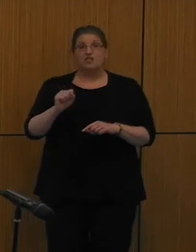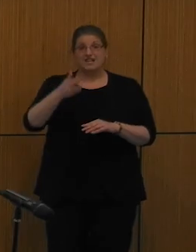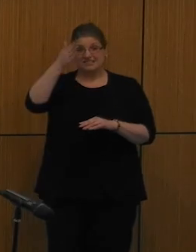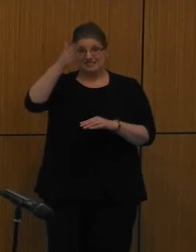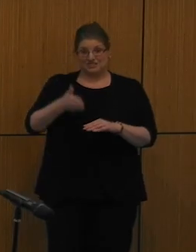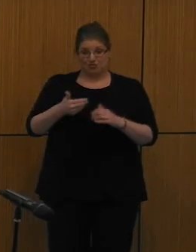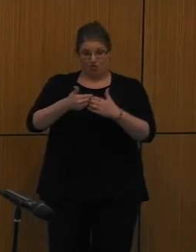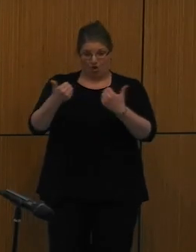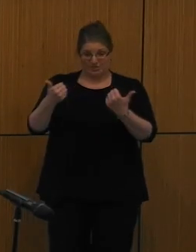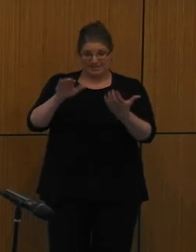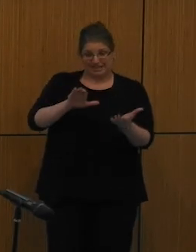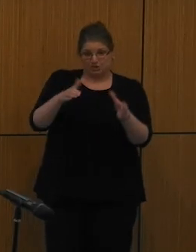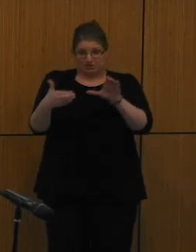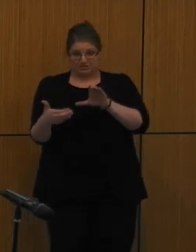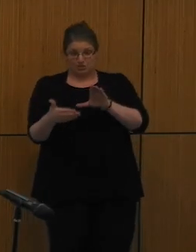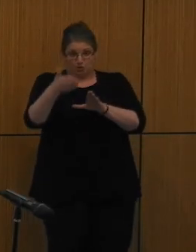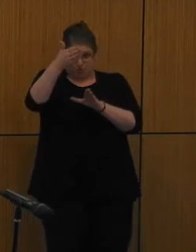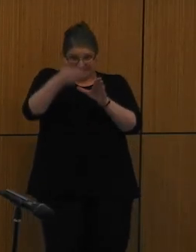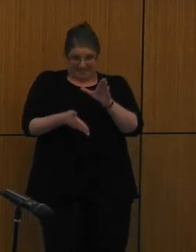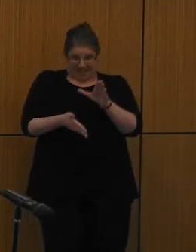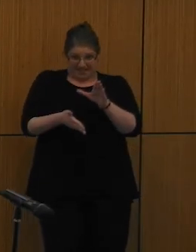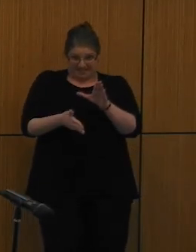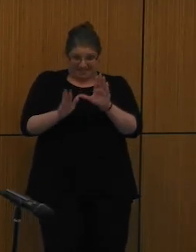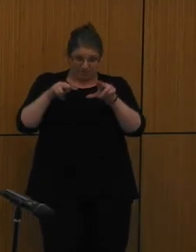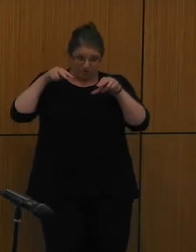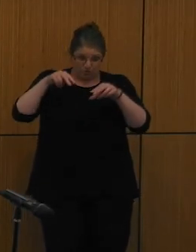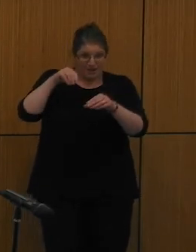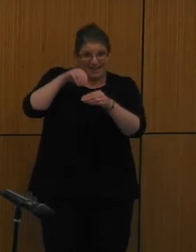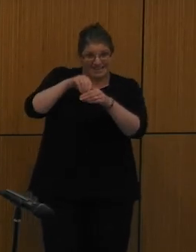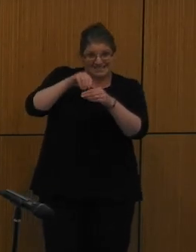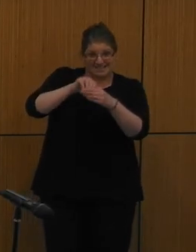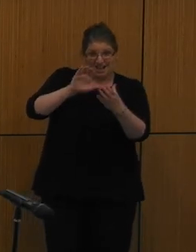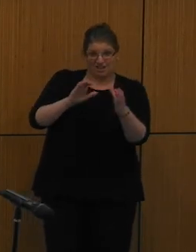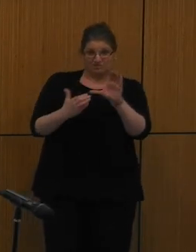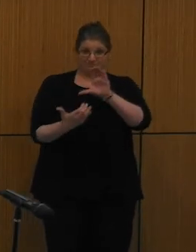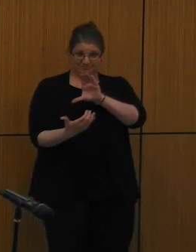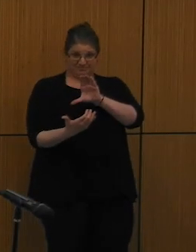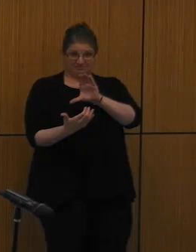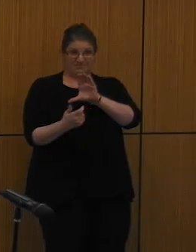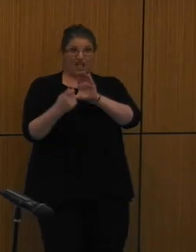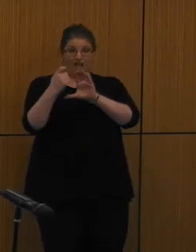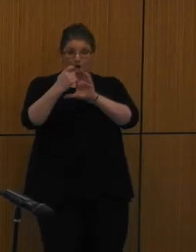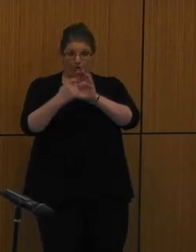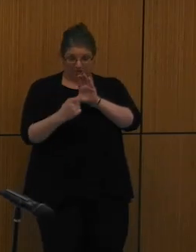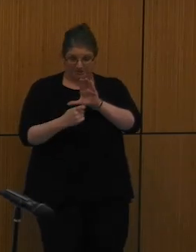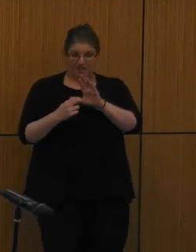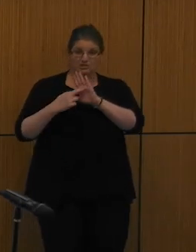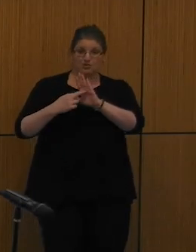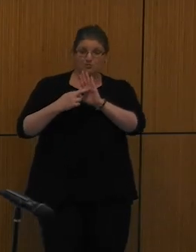Imagine that. You slice the vagus nerve and you're looking inside of it. And all of these little dots that you see represent neurons, which are really long,